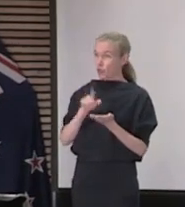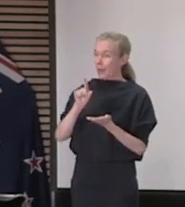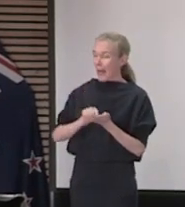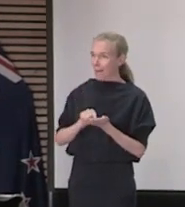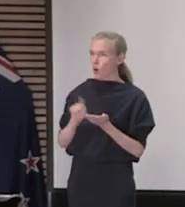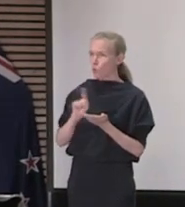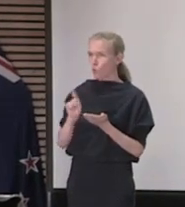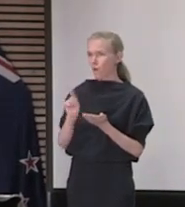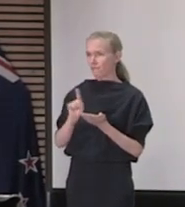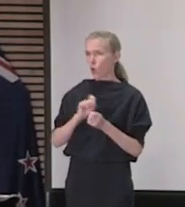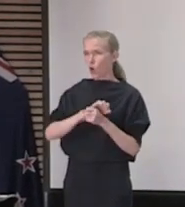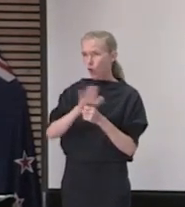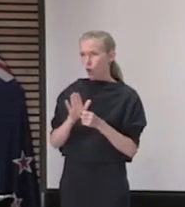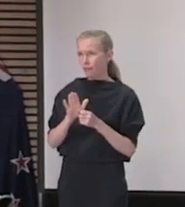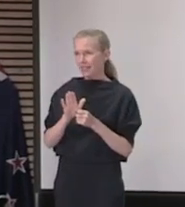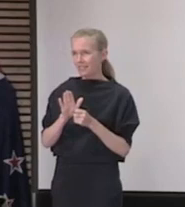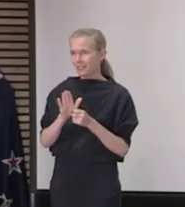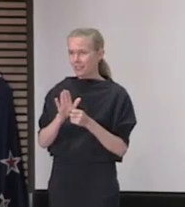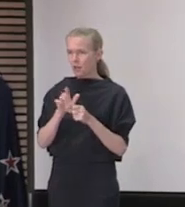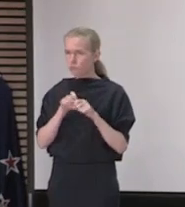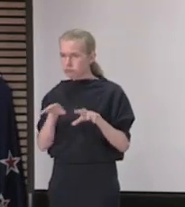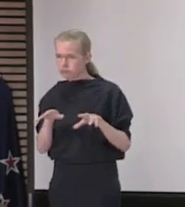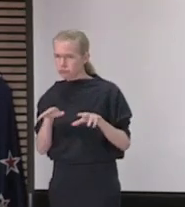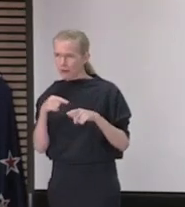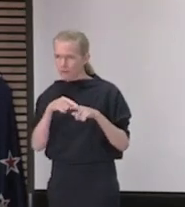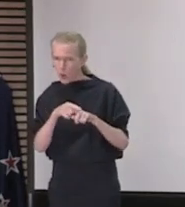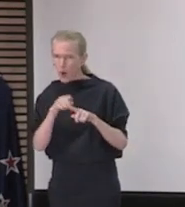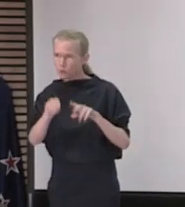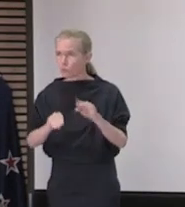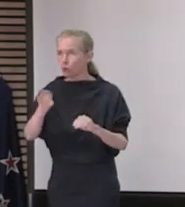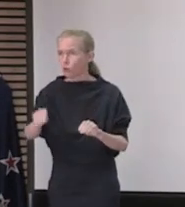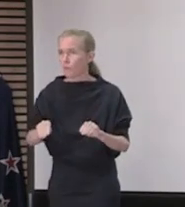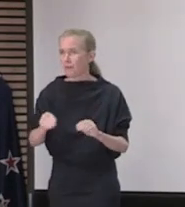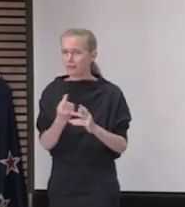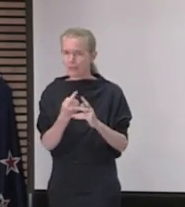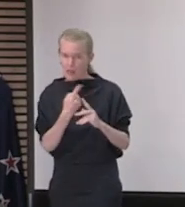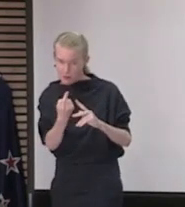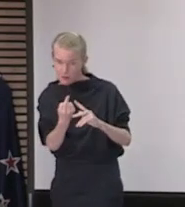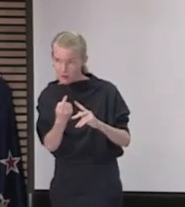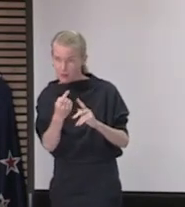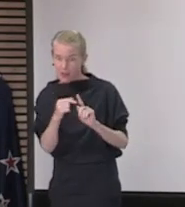tomanage outbreaks of COVID, soit would only be a tool usedfor health for healthpurposes.